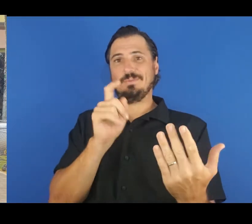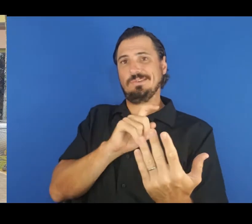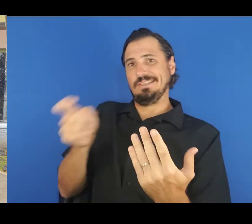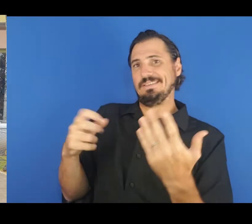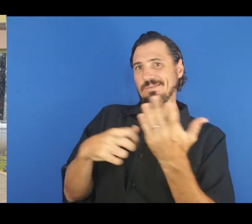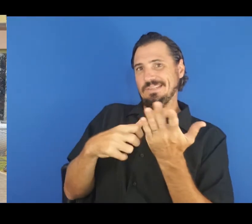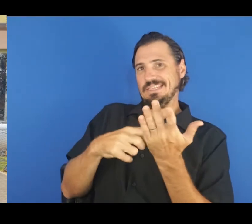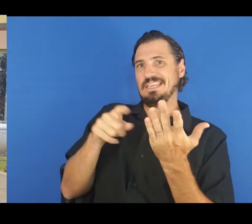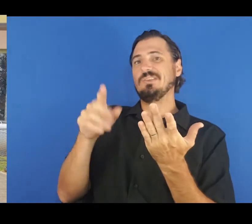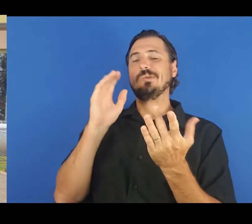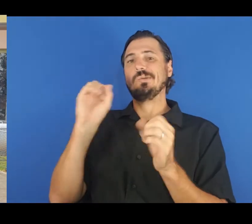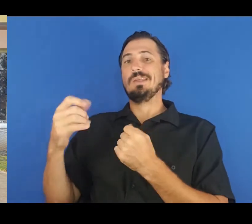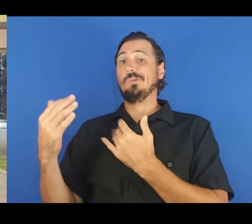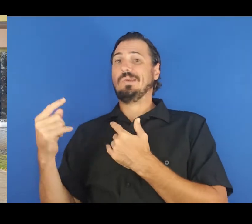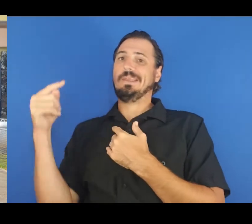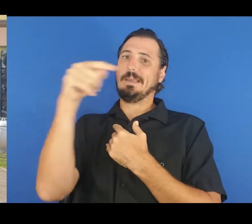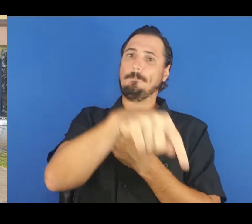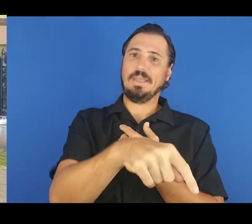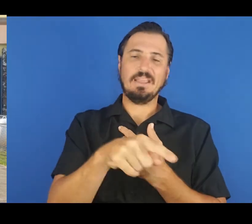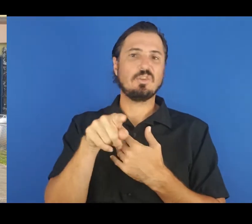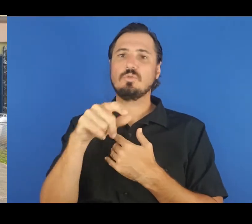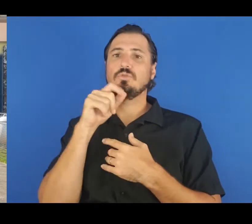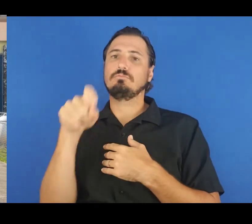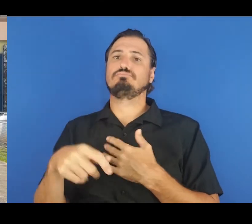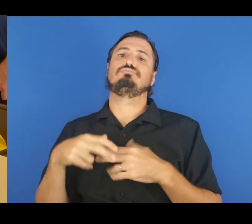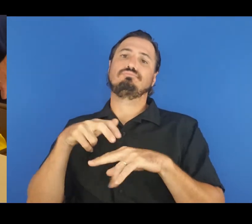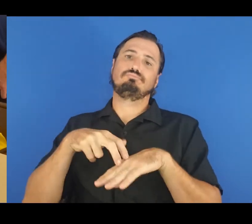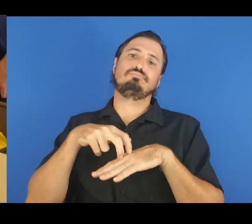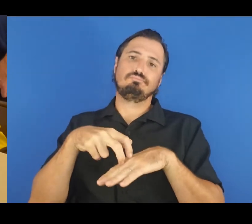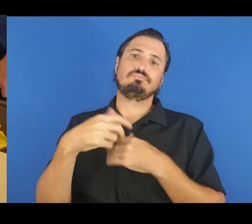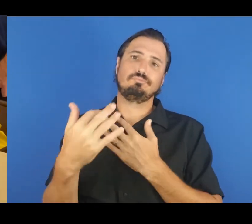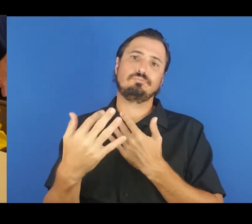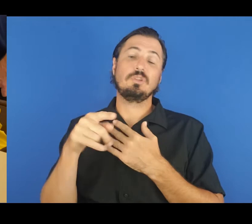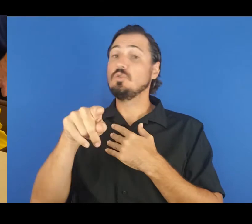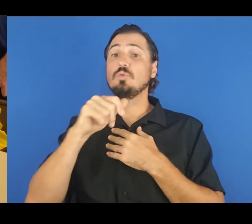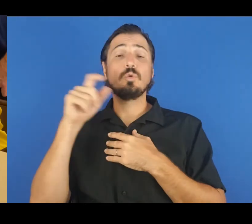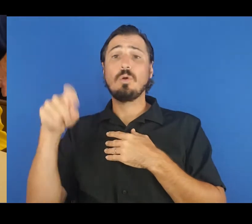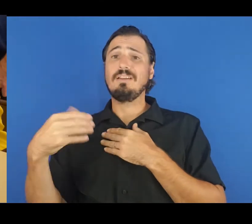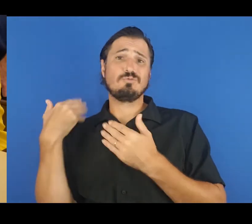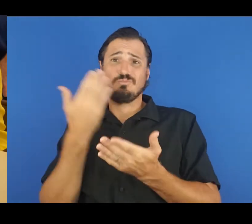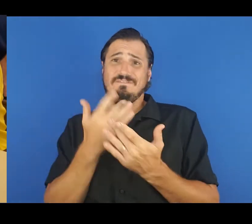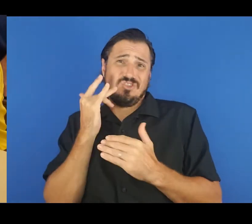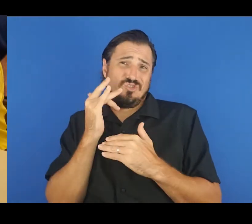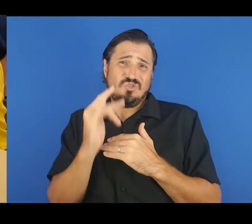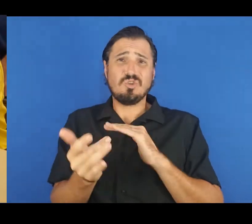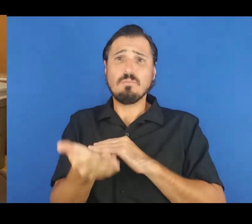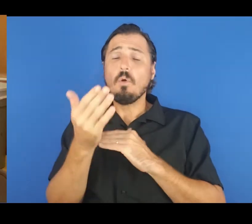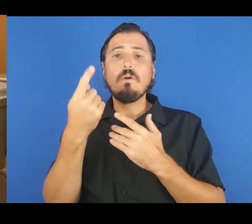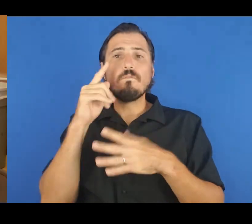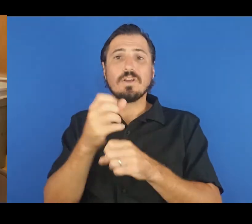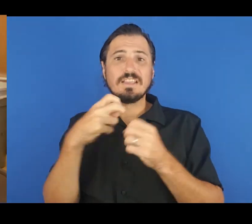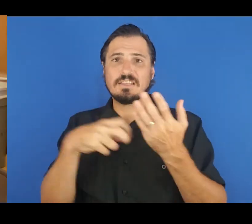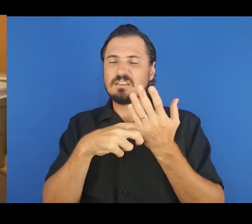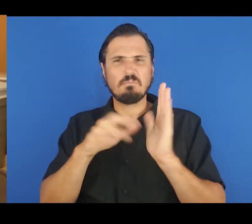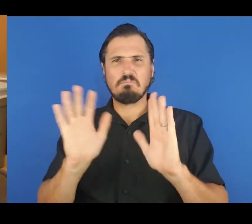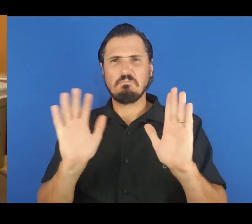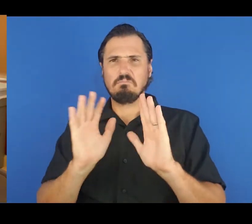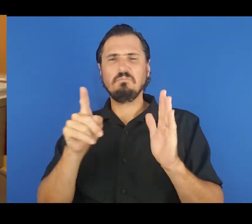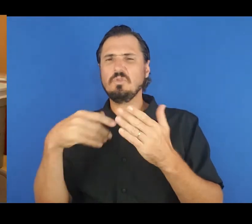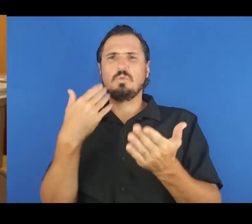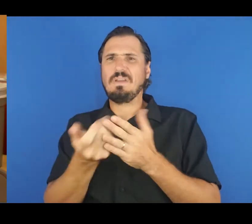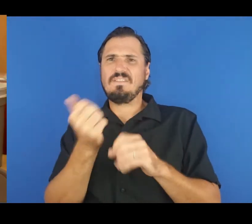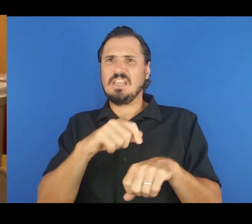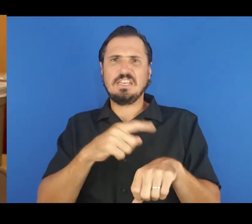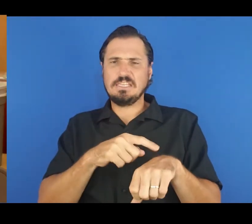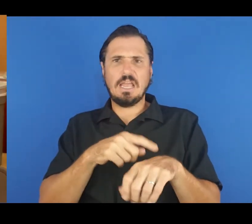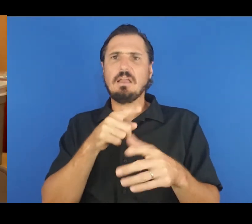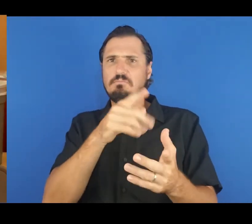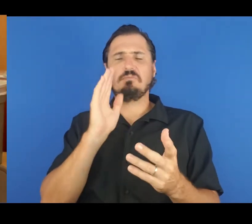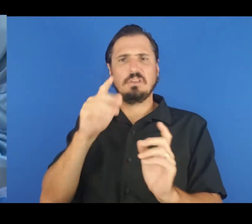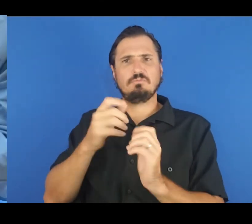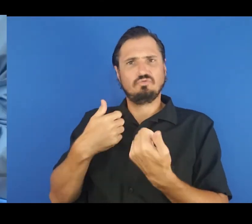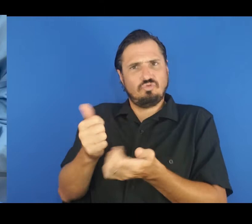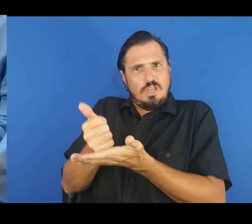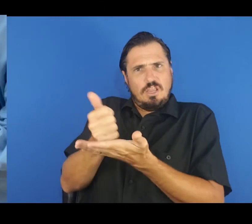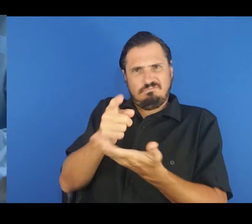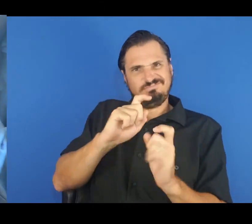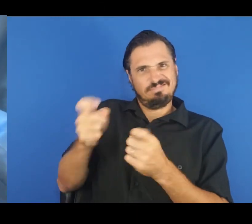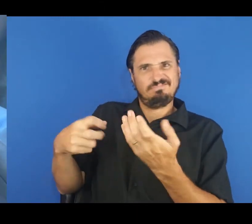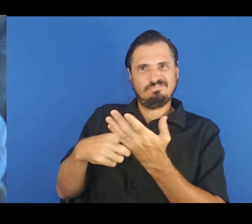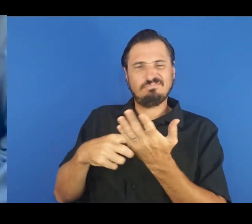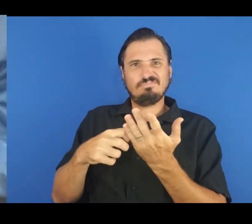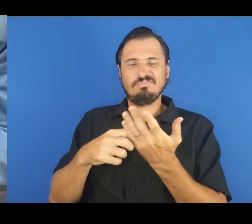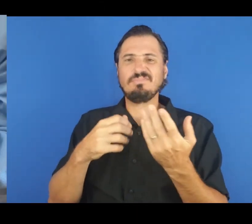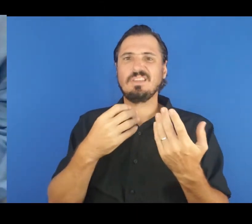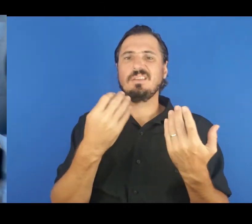for your free test. You do not need to arrive early in the morning to receive a ticket. They will work to accommodate anyone who arrives while the clinic is open, weekdays from 8 a.m. to 3:30 p.m.